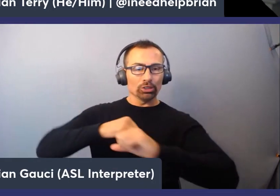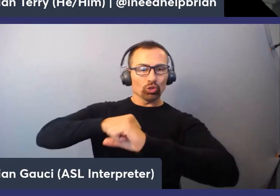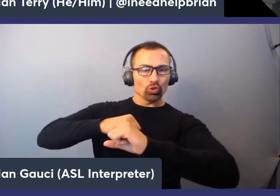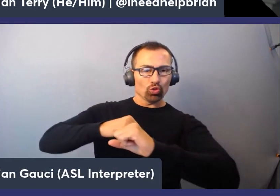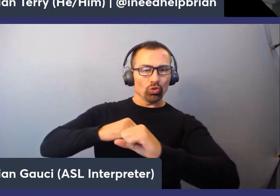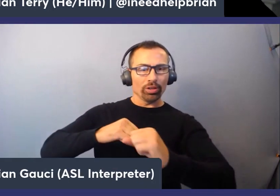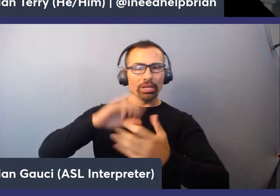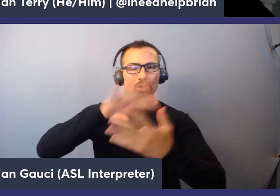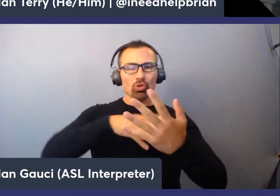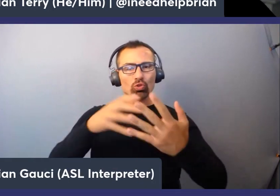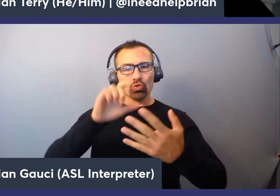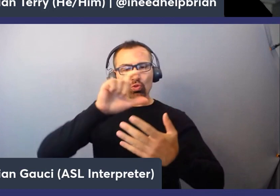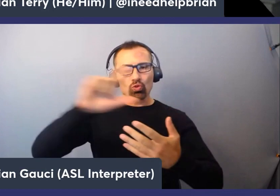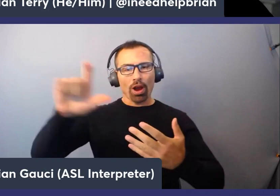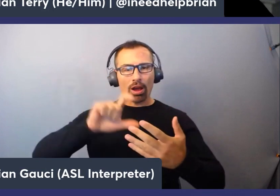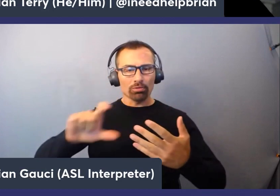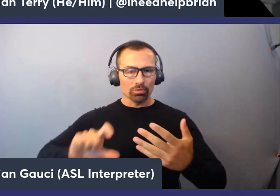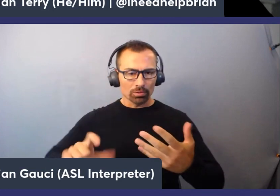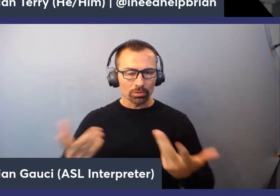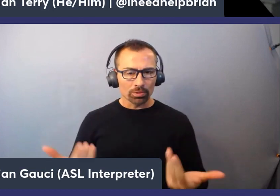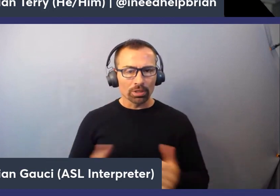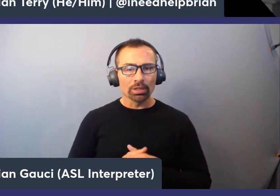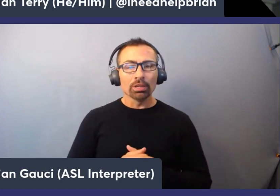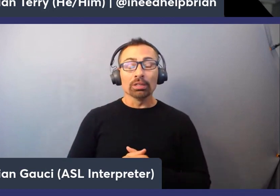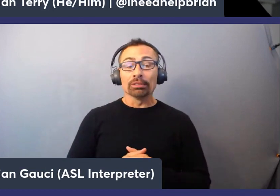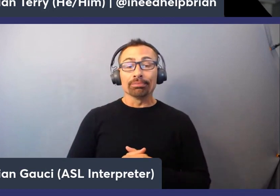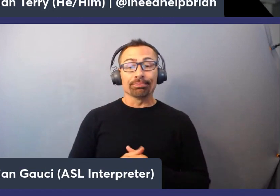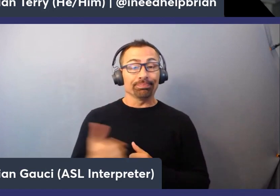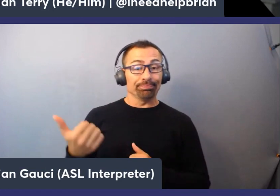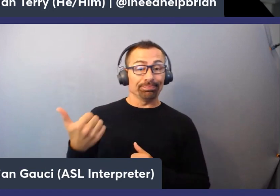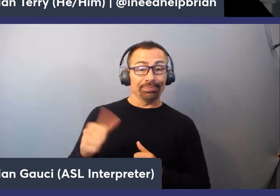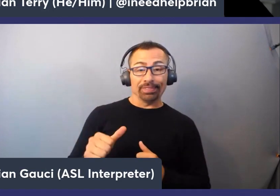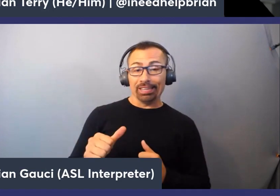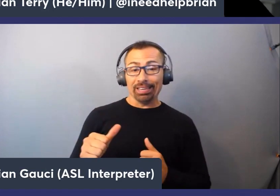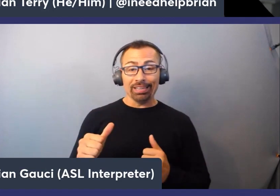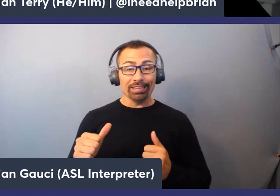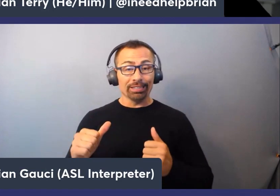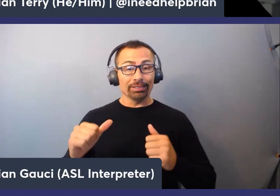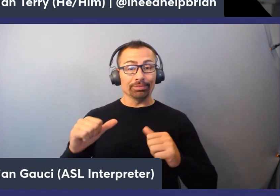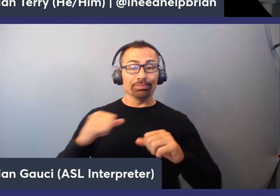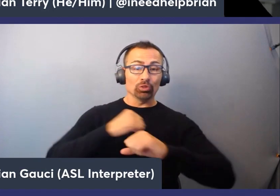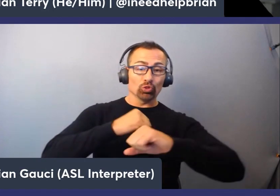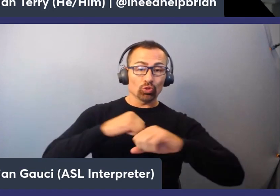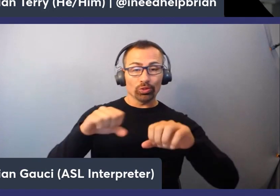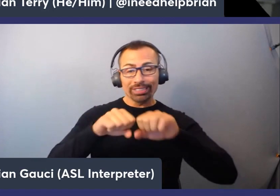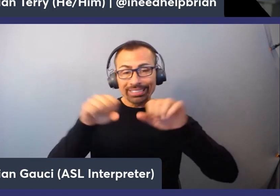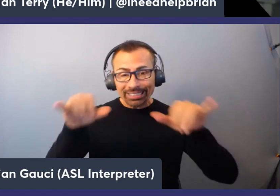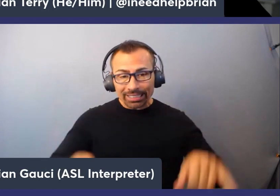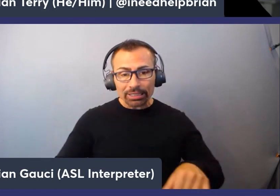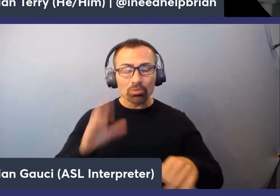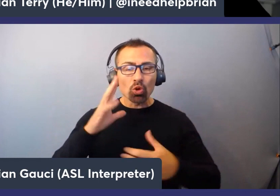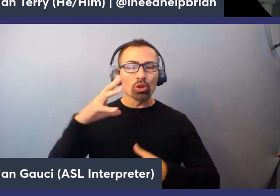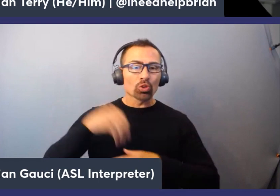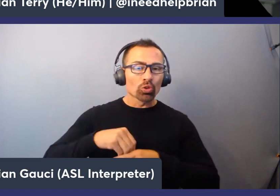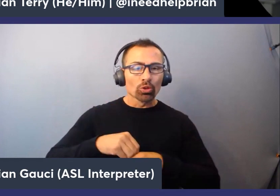any sort of good, well built security system is really gonna be built upon a variety of different layers of security,